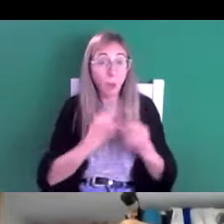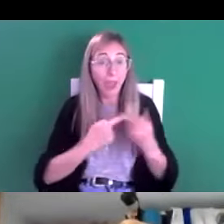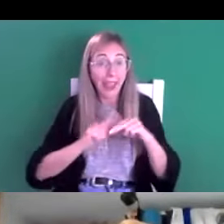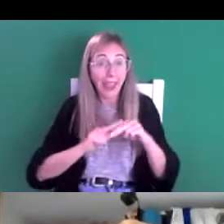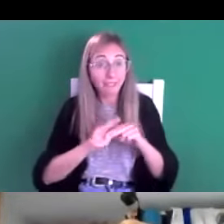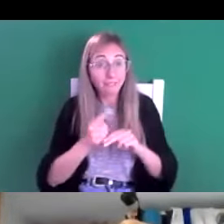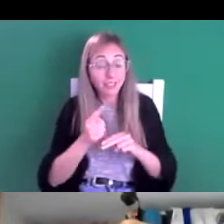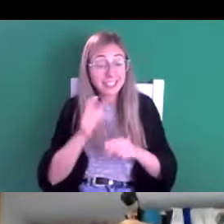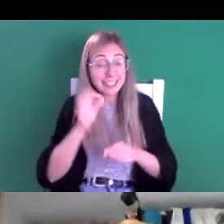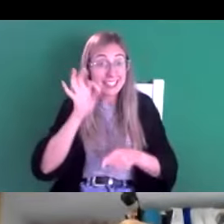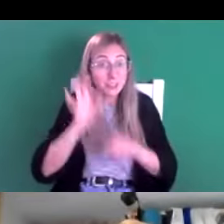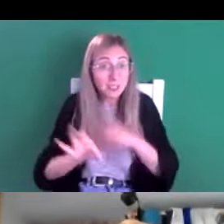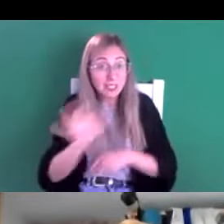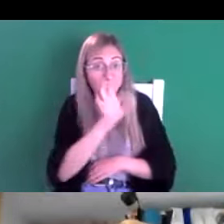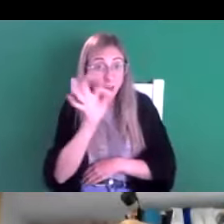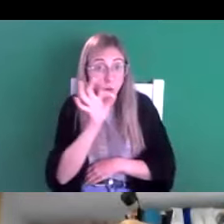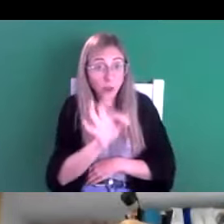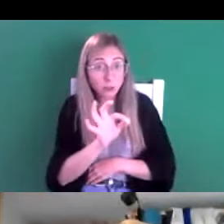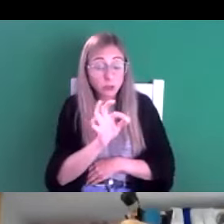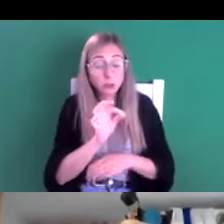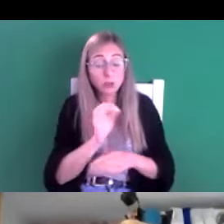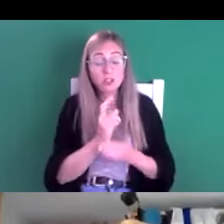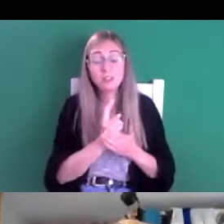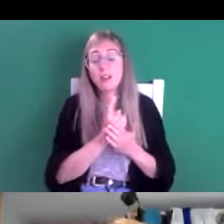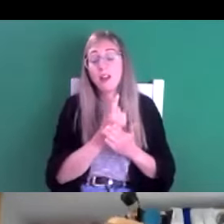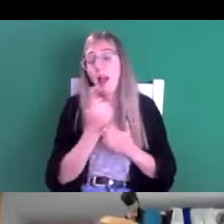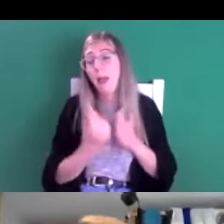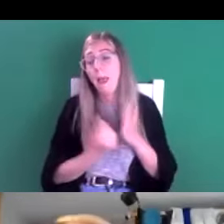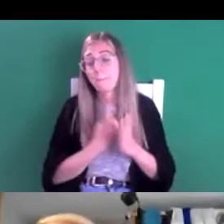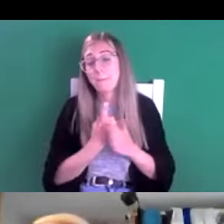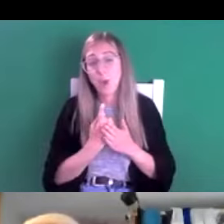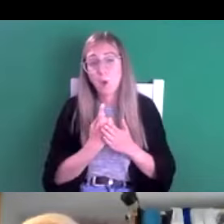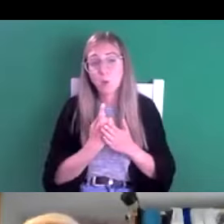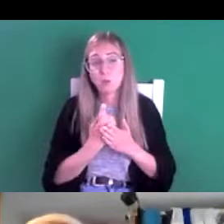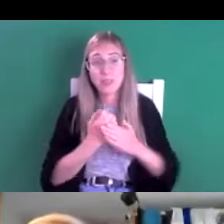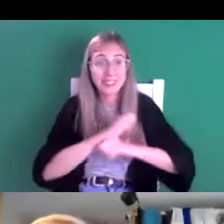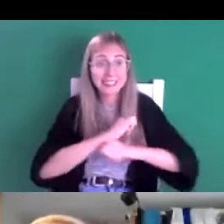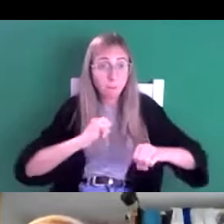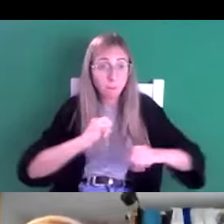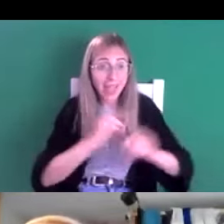for a gallery and it might be about summer quite vague about the spaces and others are quite clear